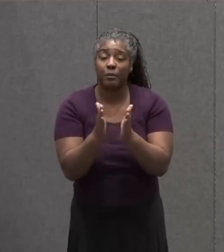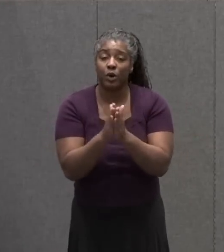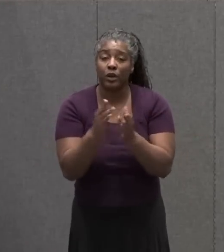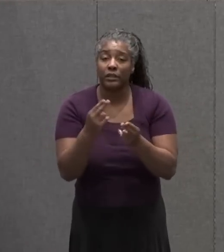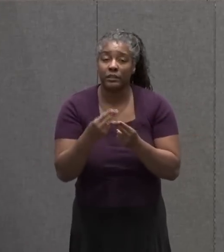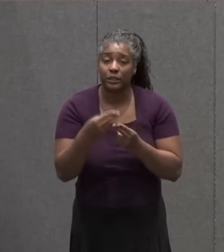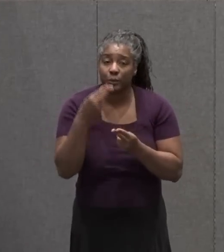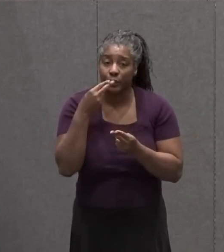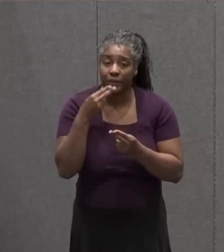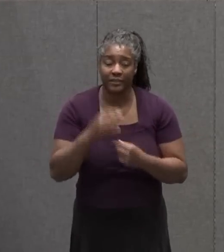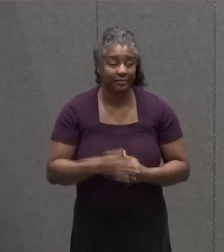Isn't it cute?